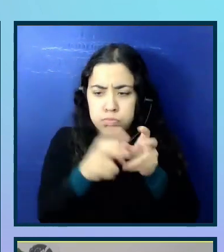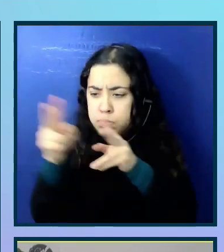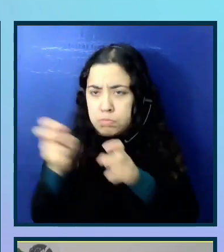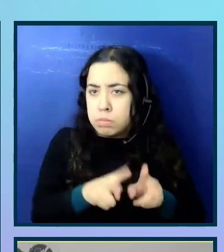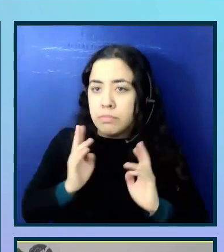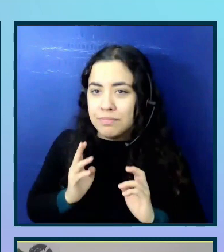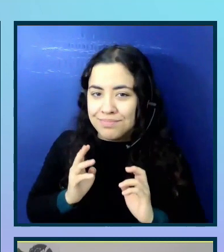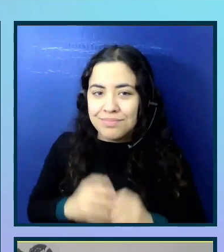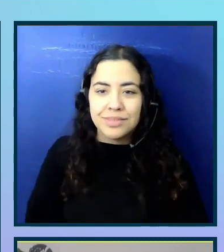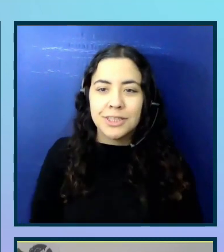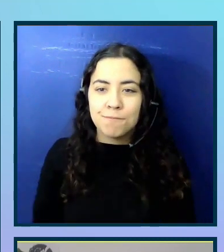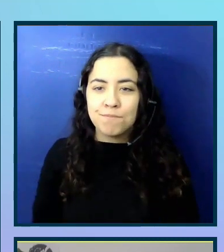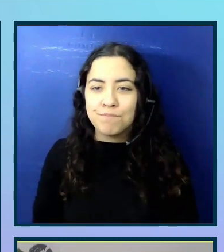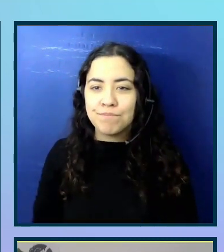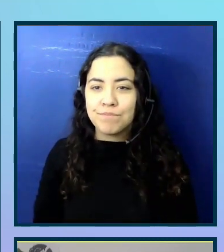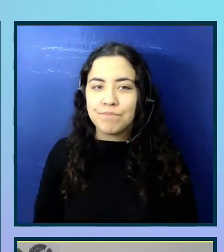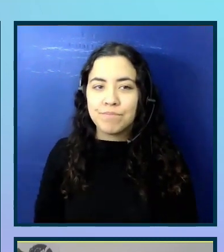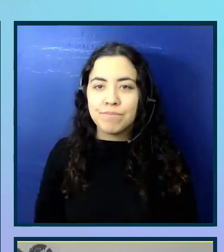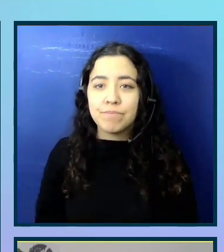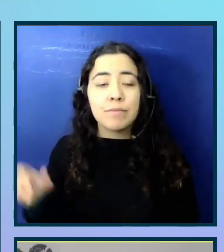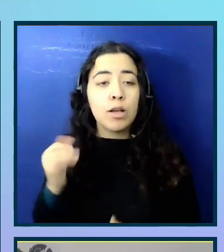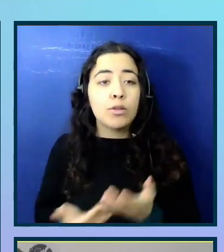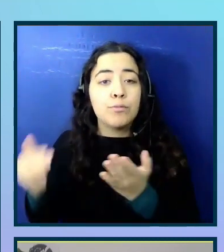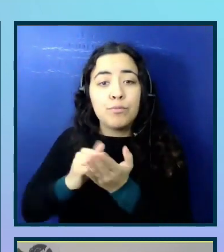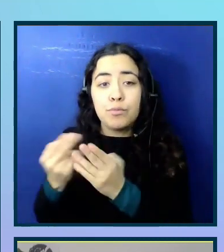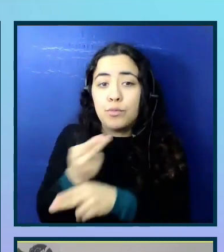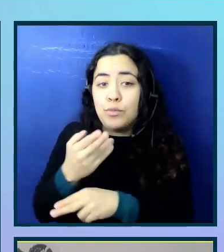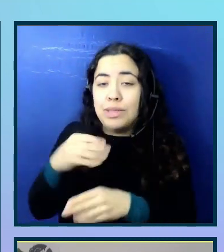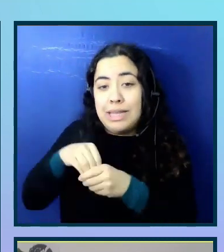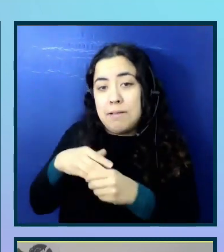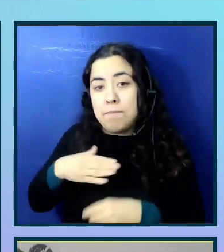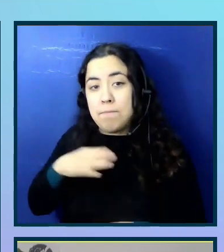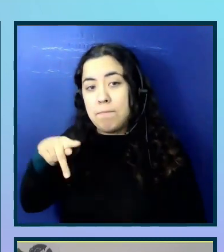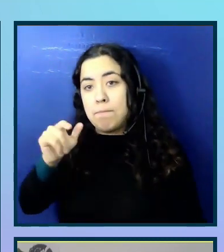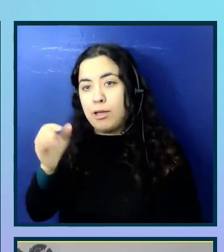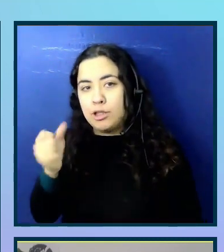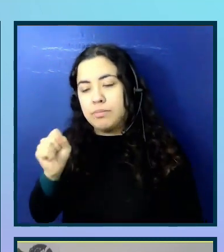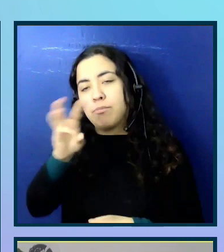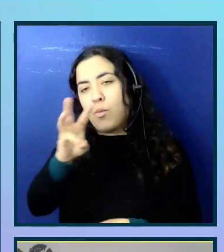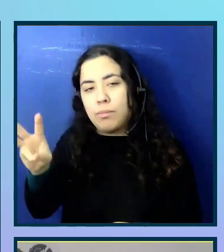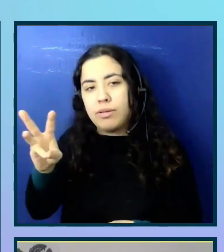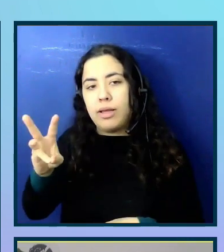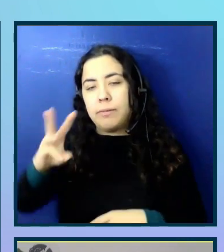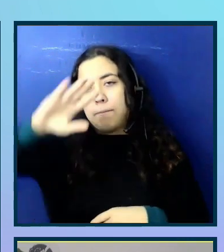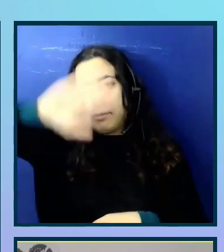And I can also reuse those components in pages. And so I have kind of a second level of annotation sometimes